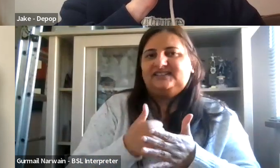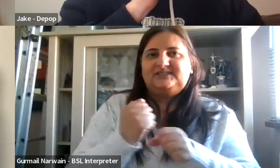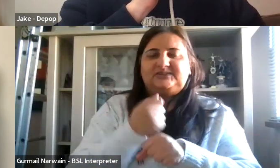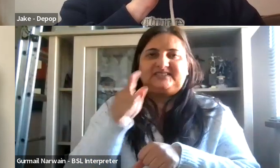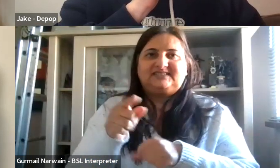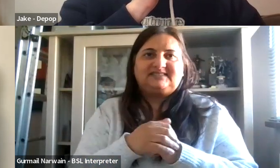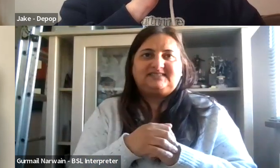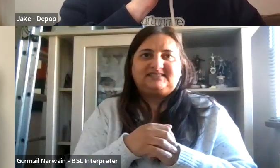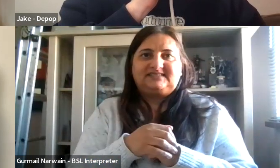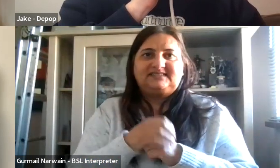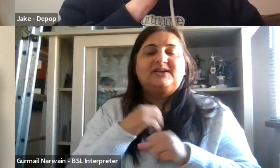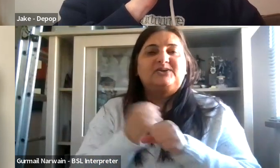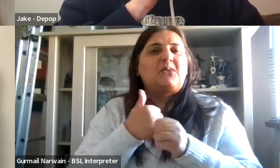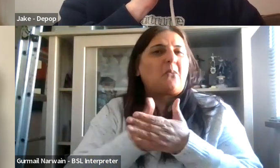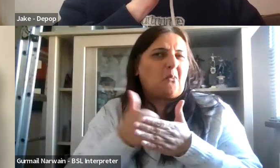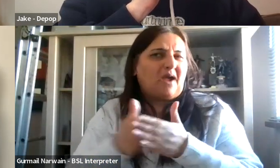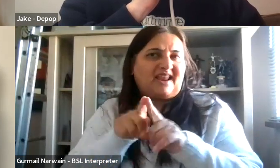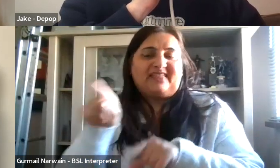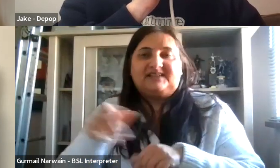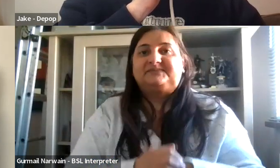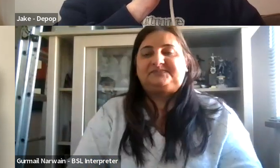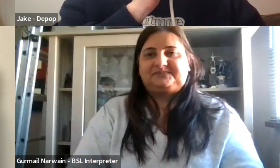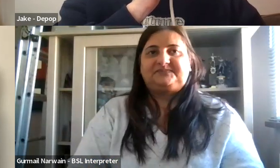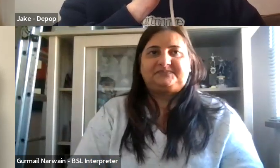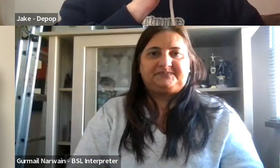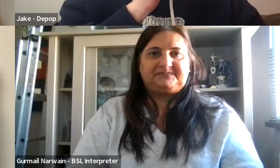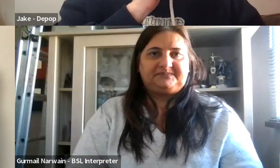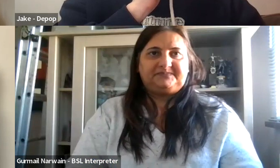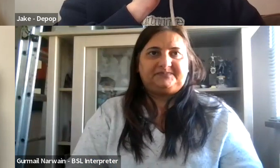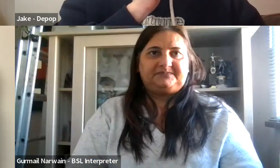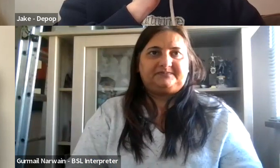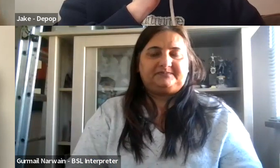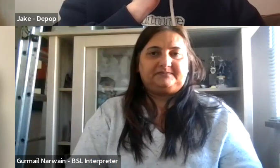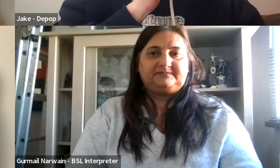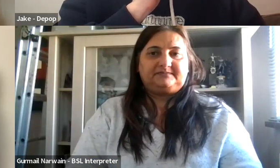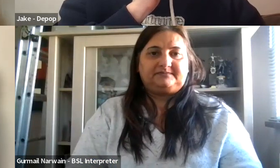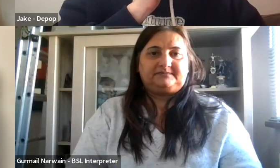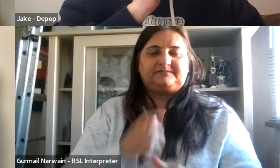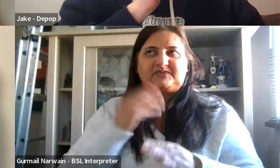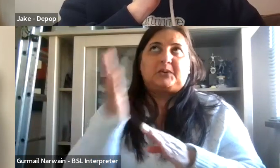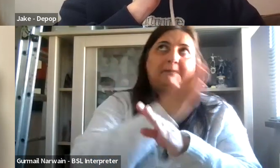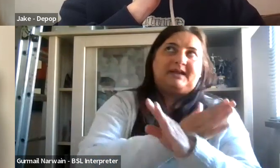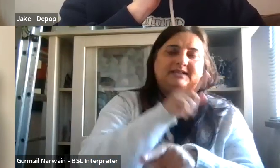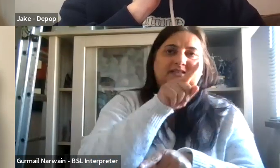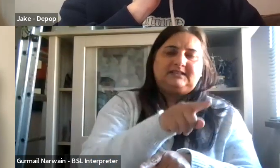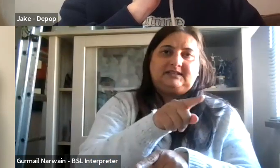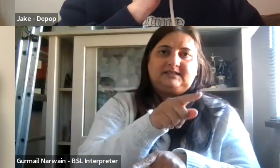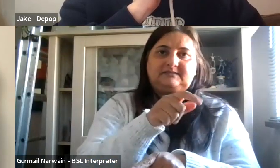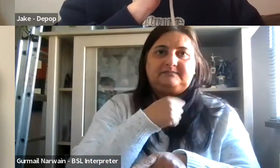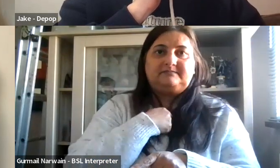Who doesn't love an is breaker fun fact or favorite TV show, we all do it So steering back towards you, know it's our candidates.